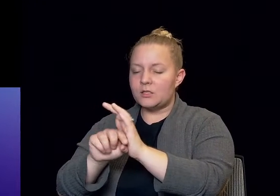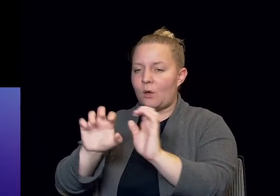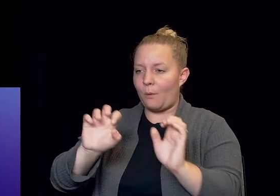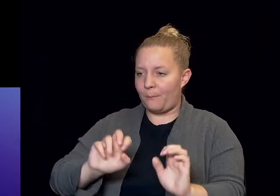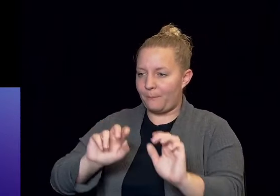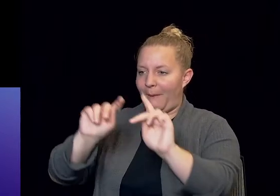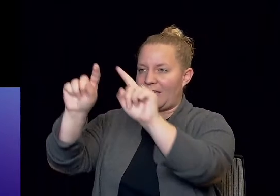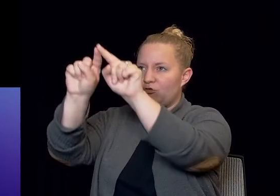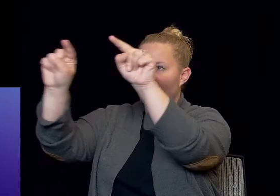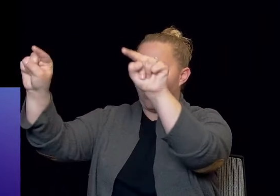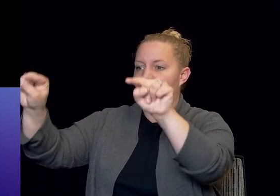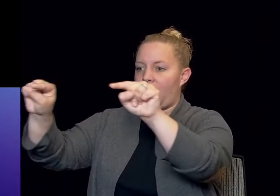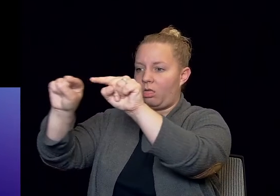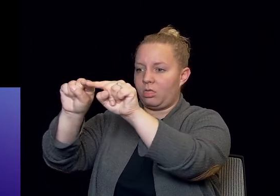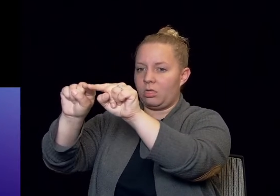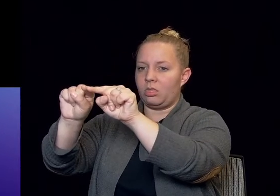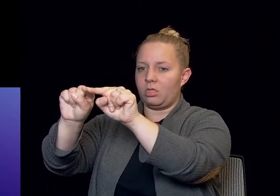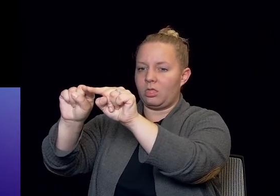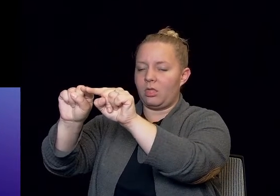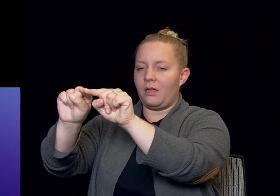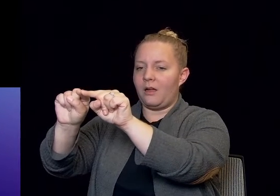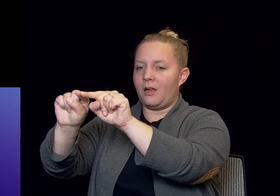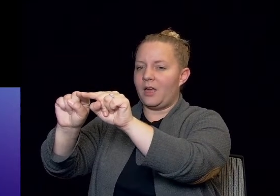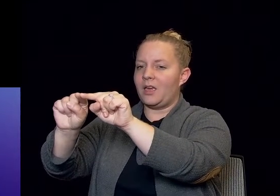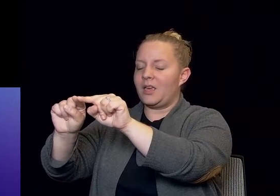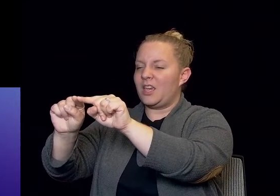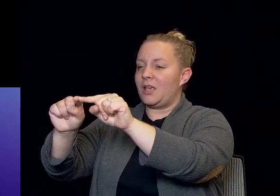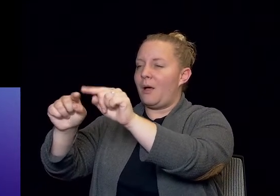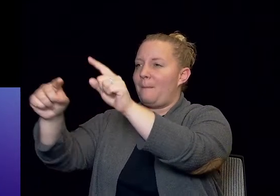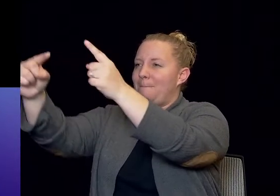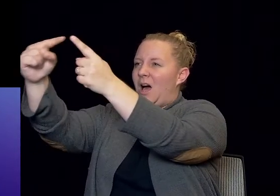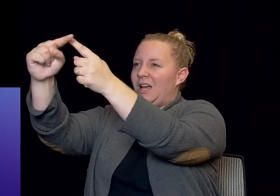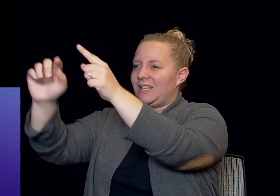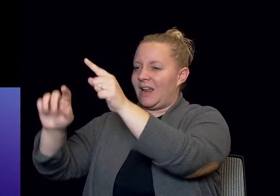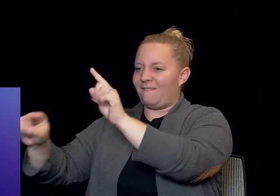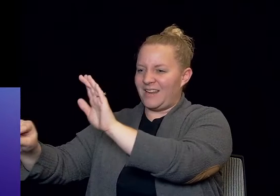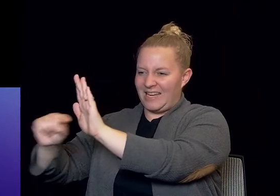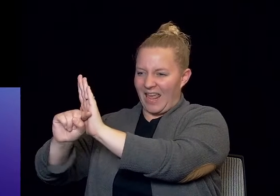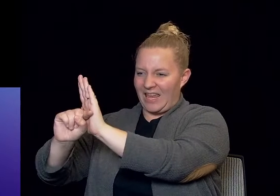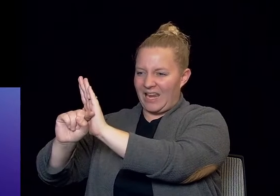I get rid of a negative, I get rid of a positive. My final answer is definitely going to be negative.